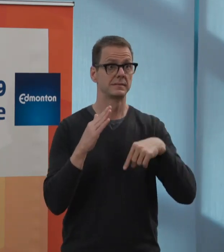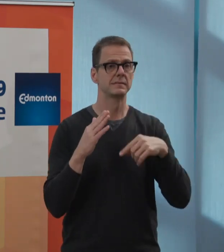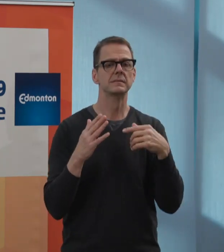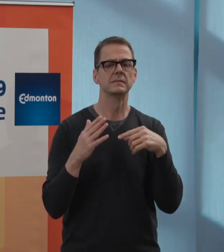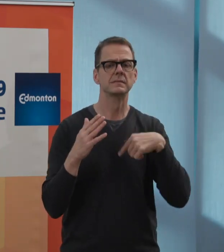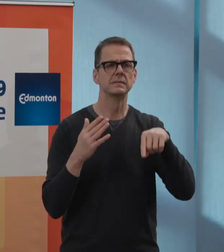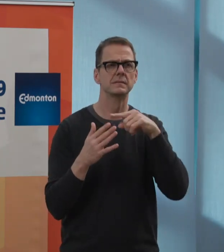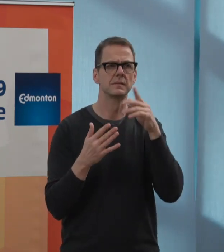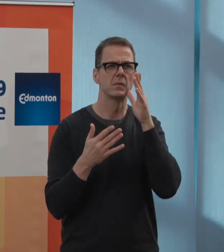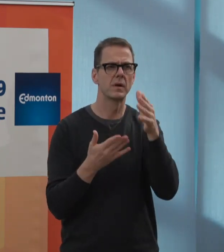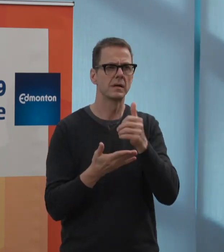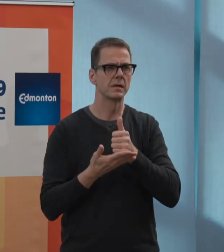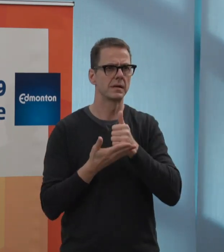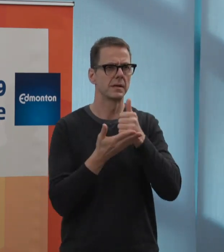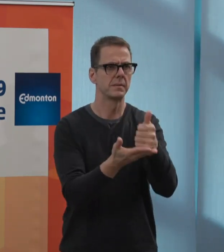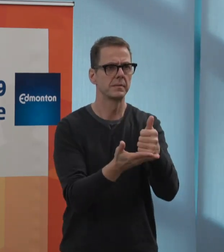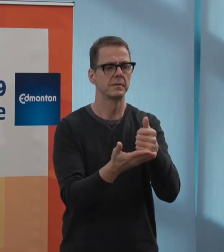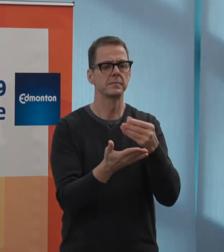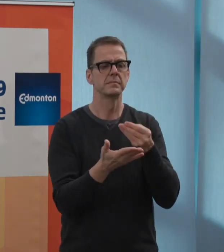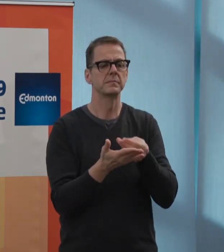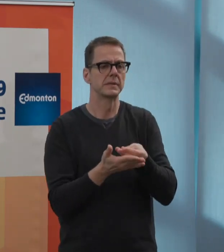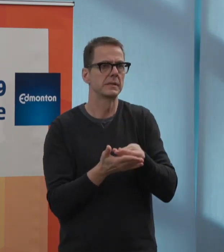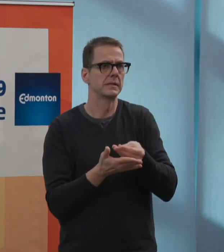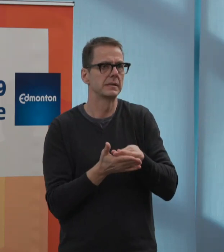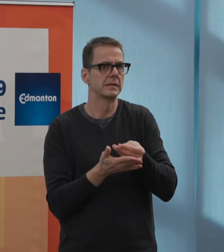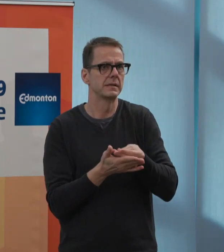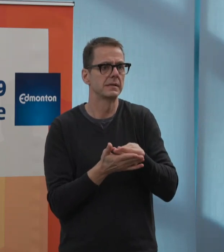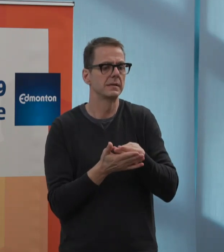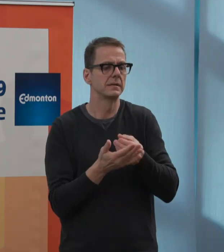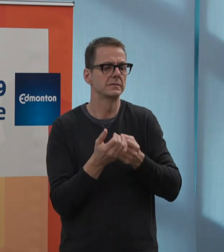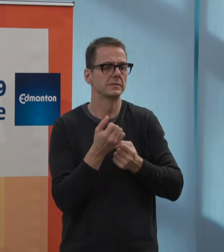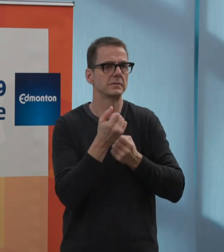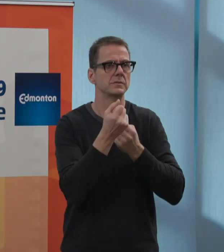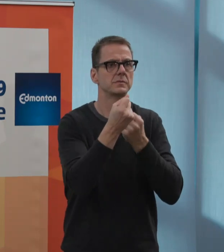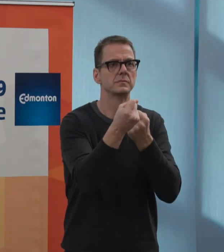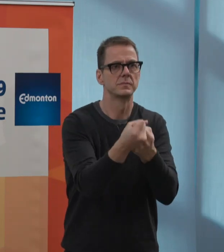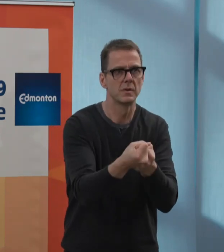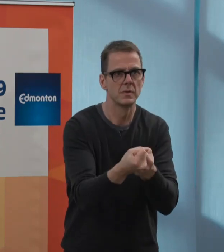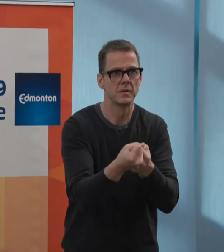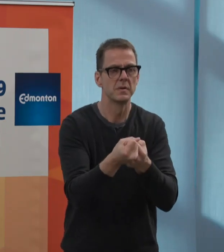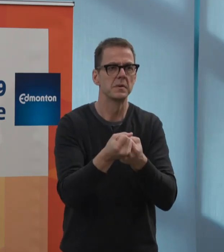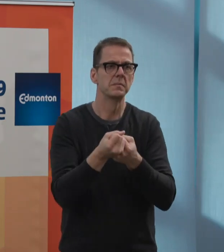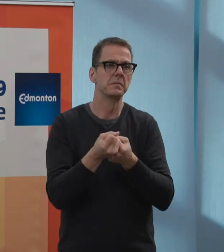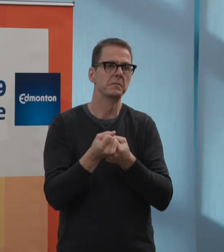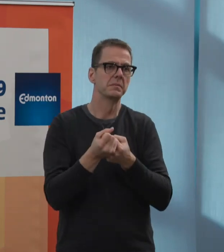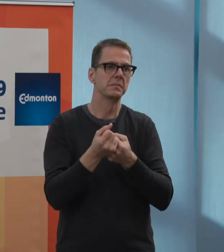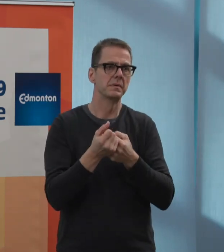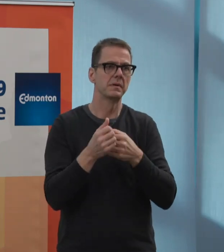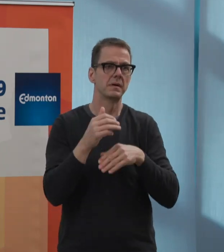status in the end most employees will receive about 75% of their pay during